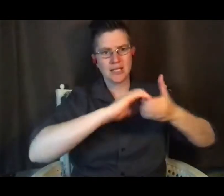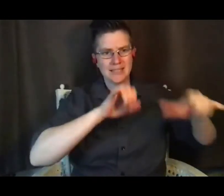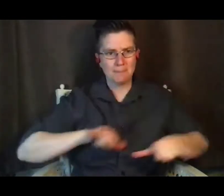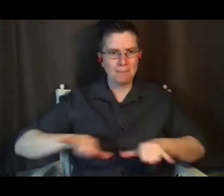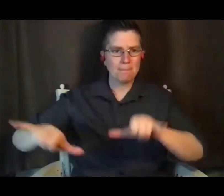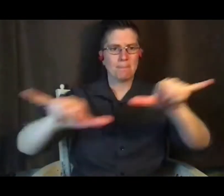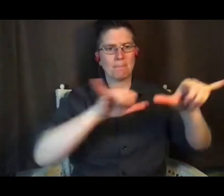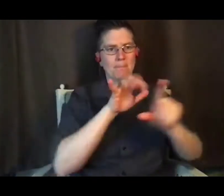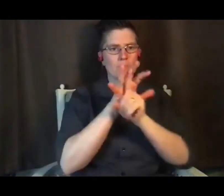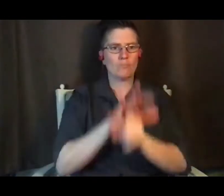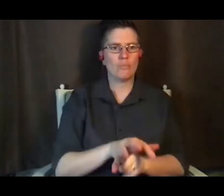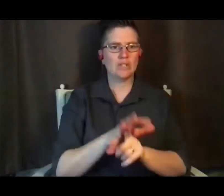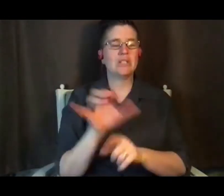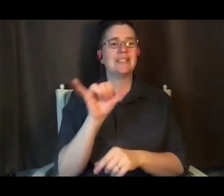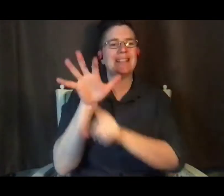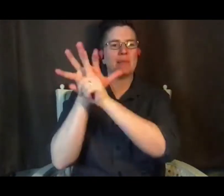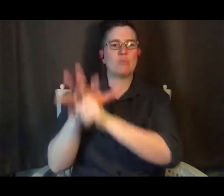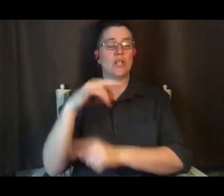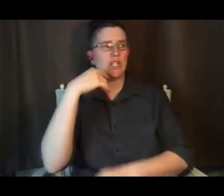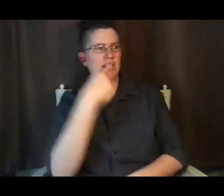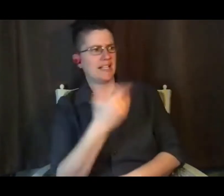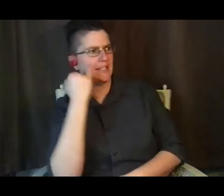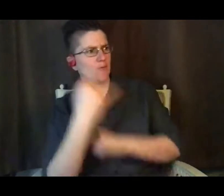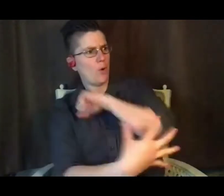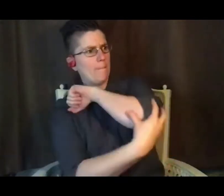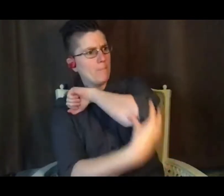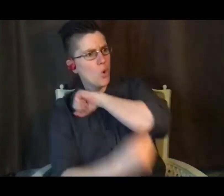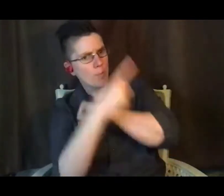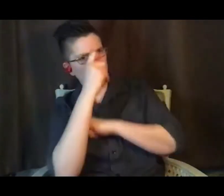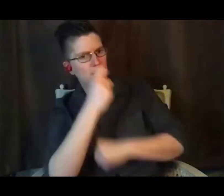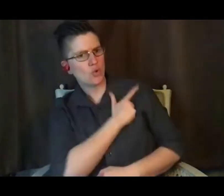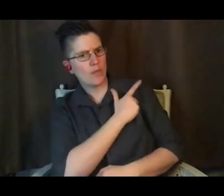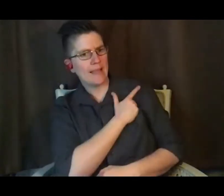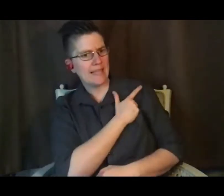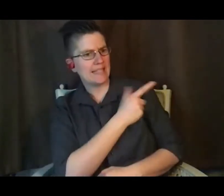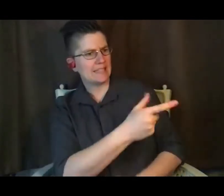that tell us that if you are poor it's because you're lazy or irresponsible that if you are a